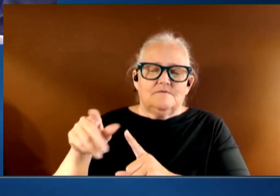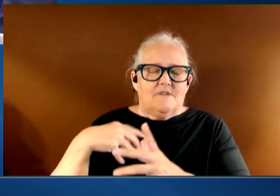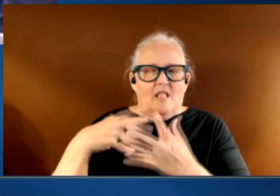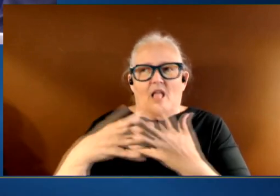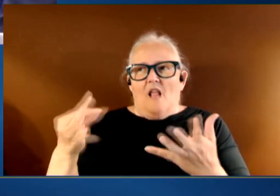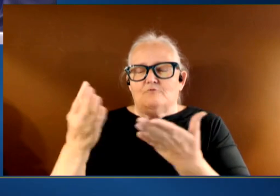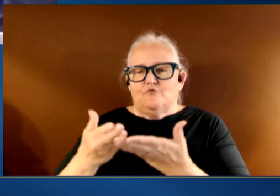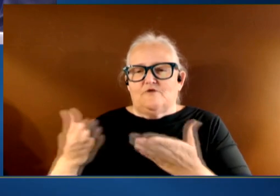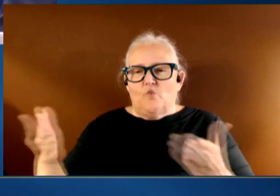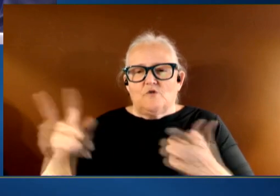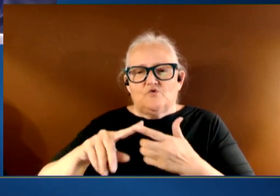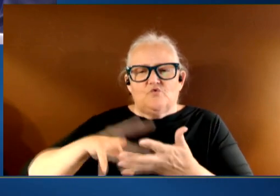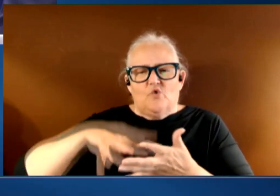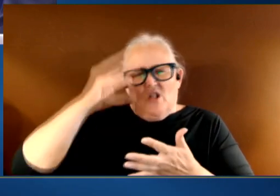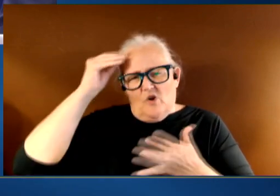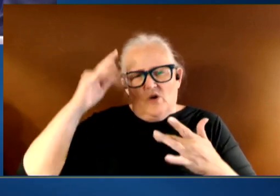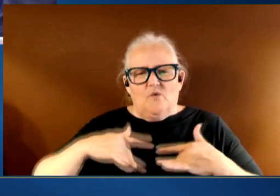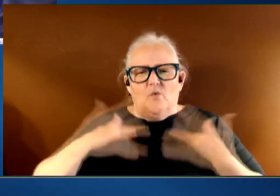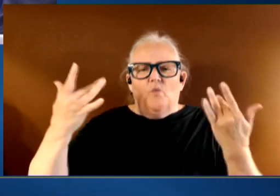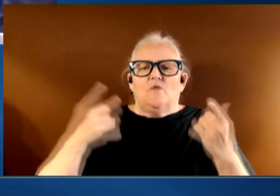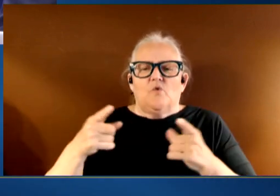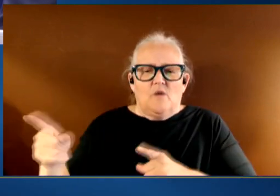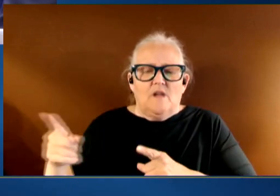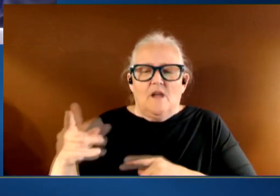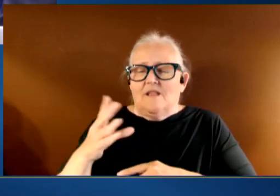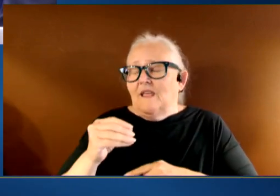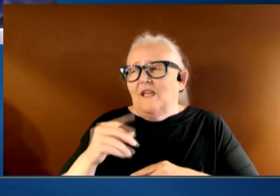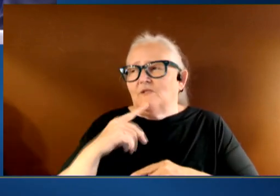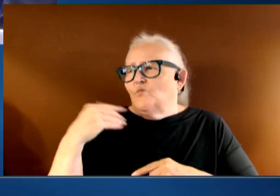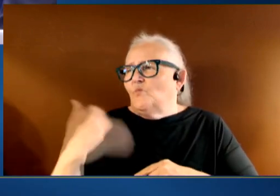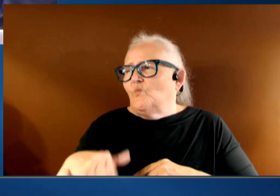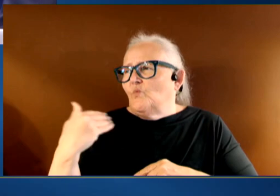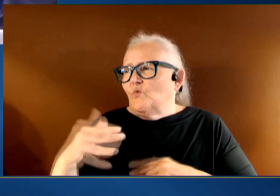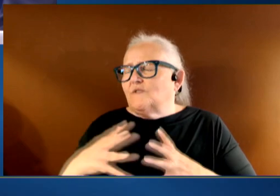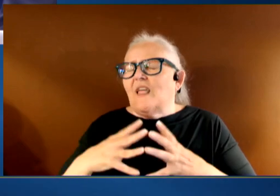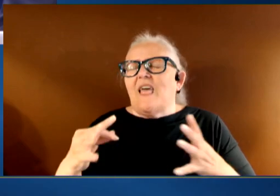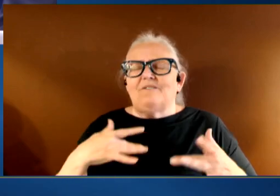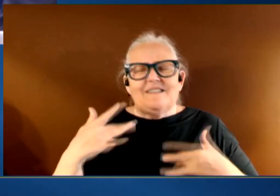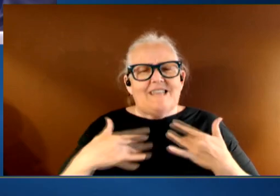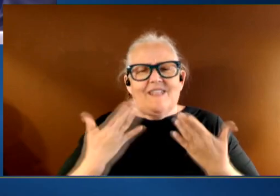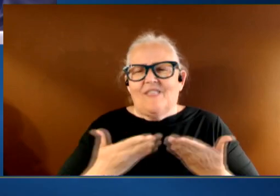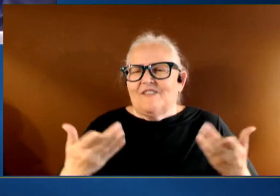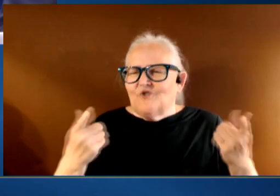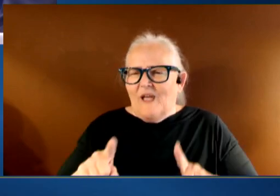what's going on. And there's just so much exciting work, so to -- if you just need to develop hope